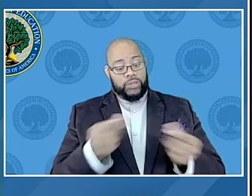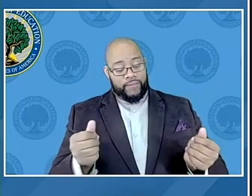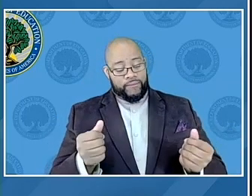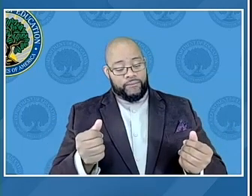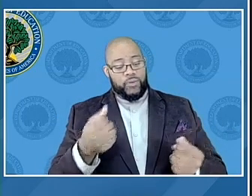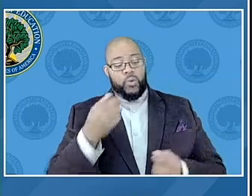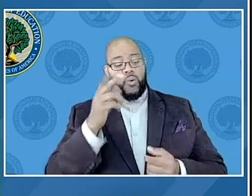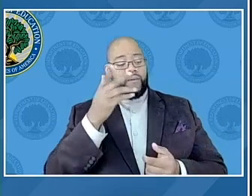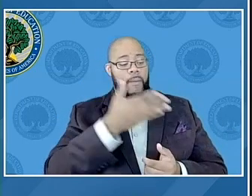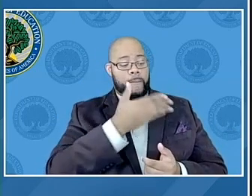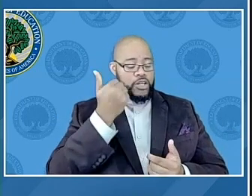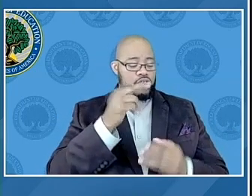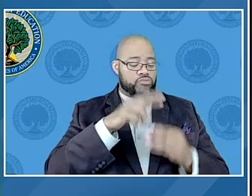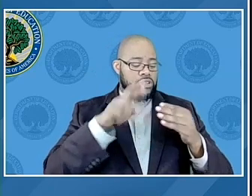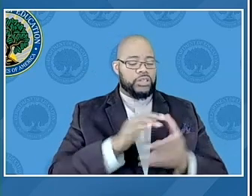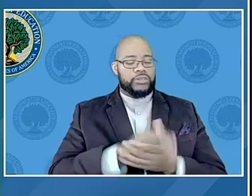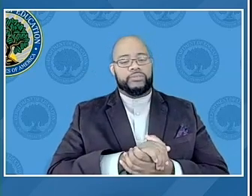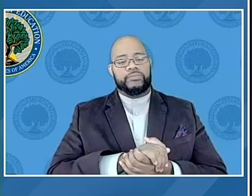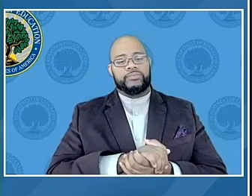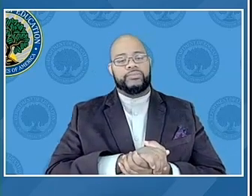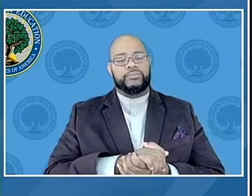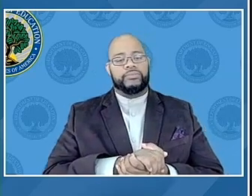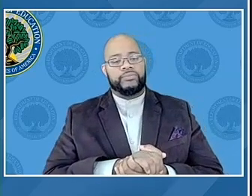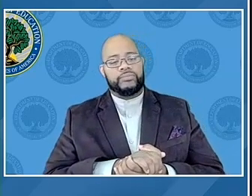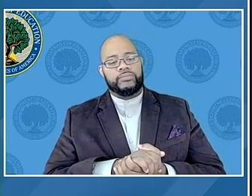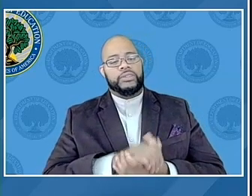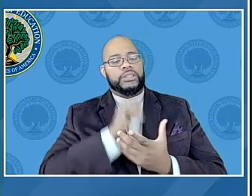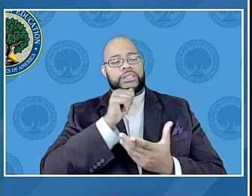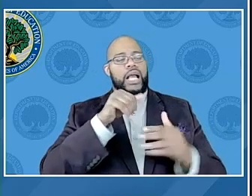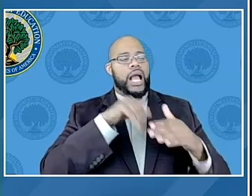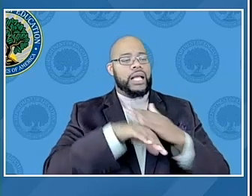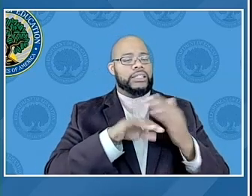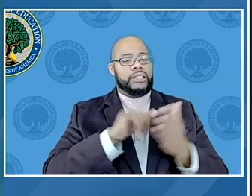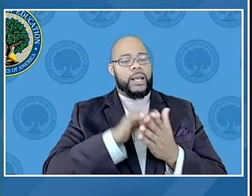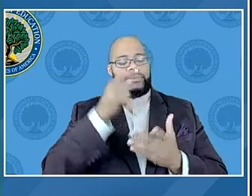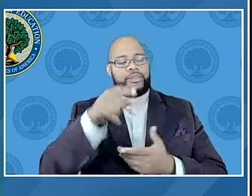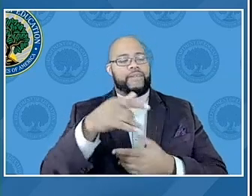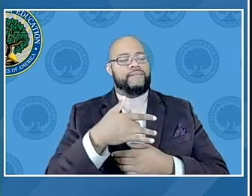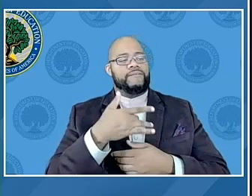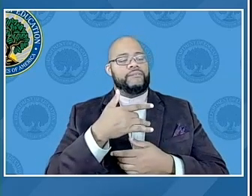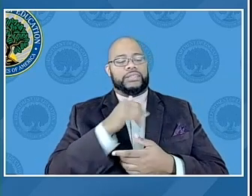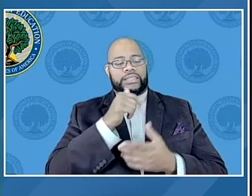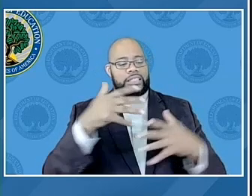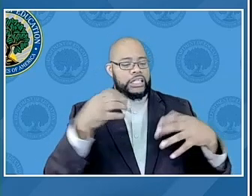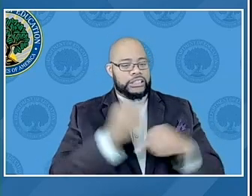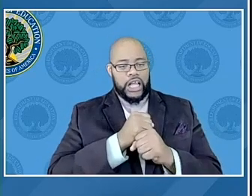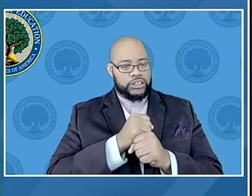outcomes didn't access it because they failed to consolidate or apply for a